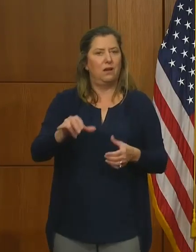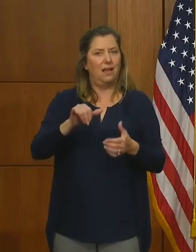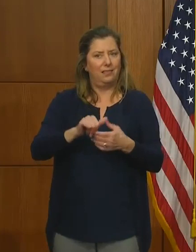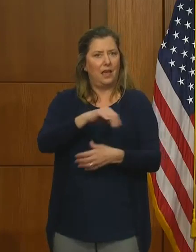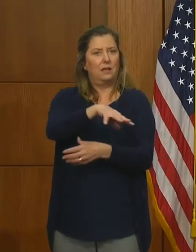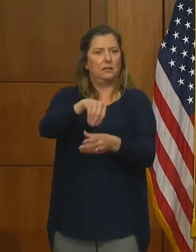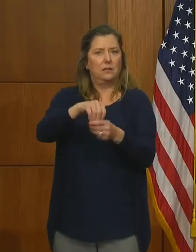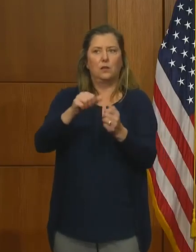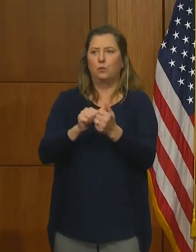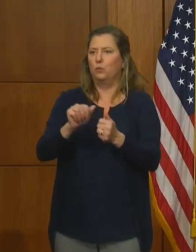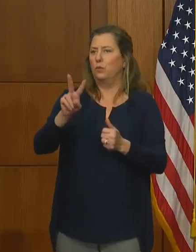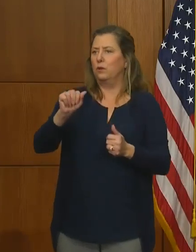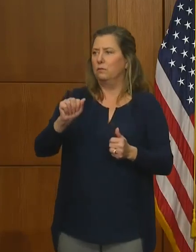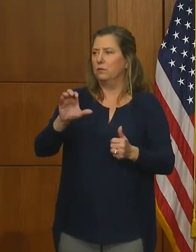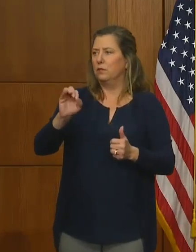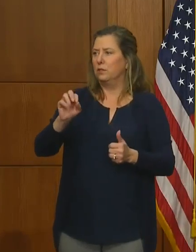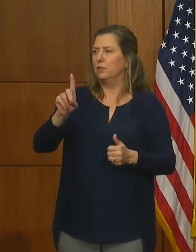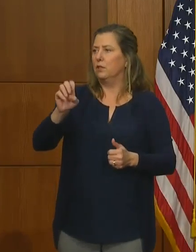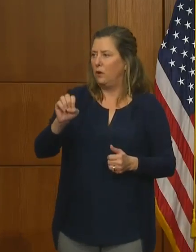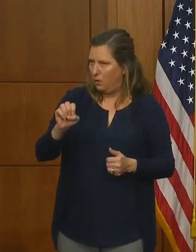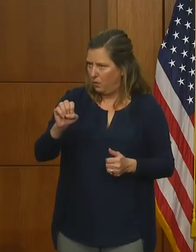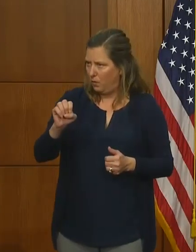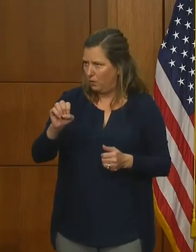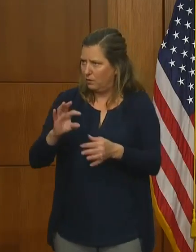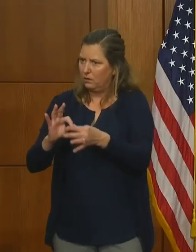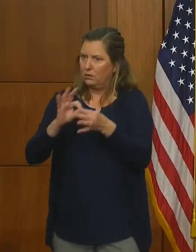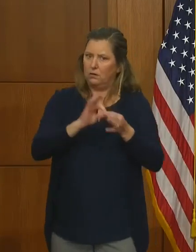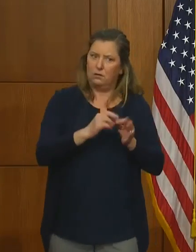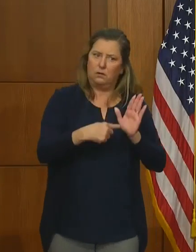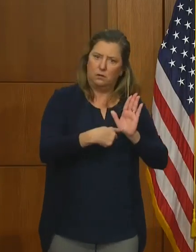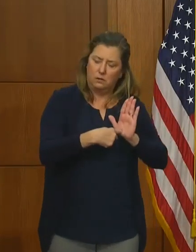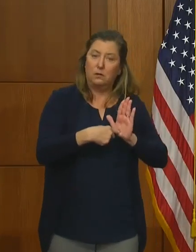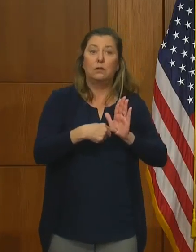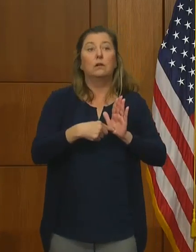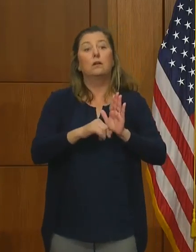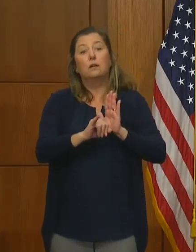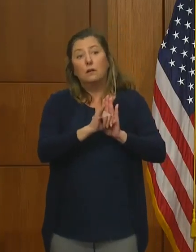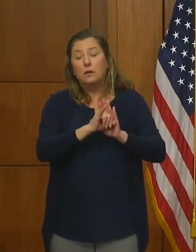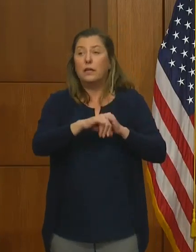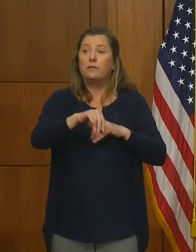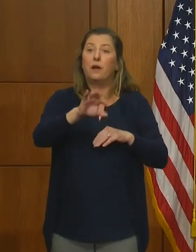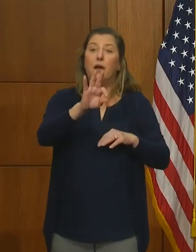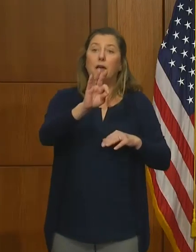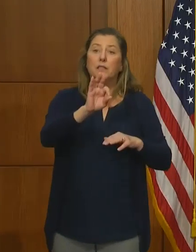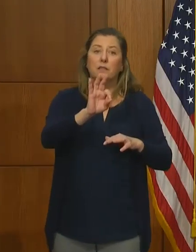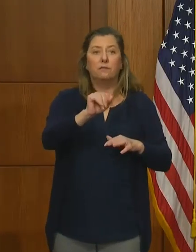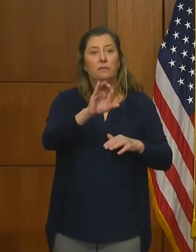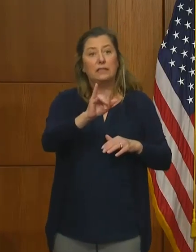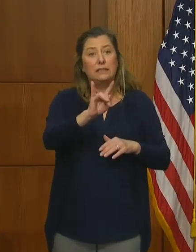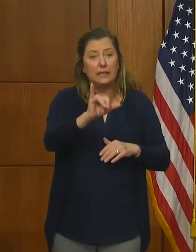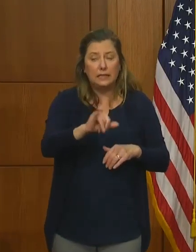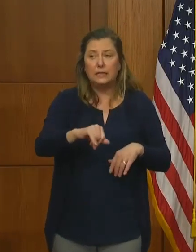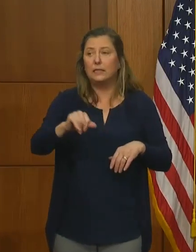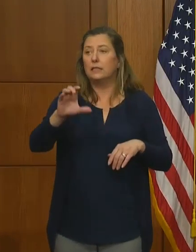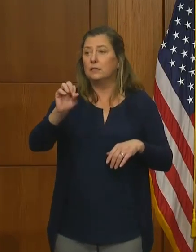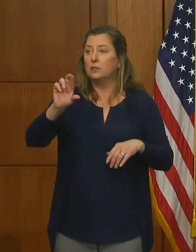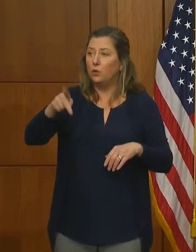HEALTH DEPARTMENT IT IS ACTUALLY SOMETHING THAT'S INCORPORATED INTO THE VIRGINIA CODE WHICH FIRST OF ALL